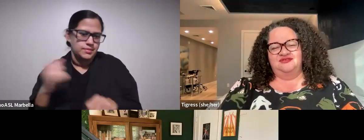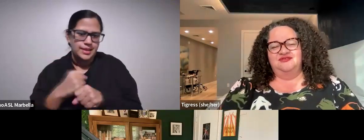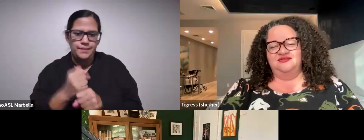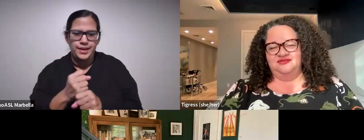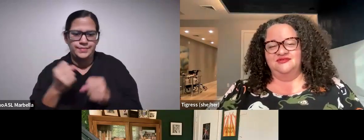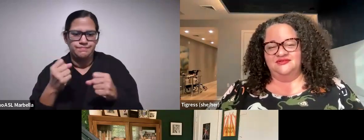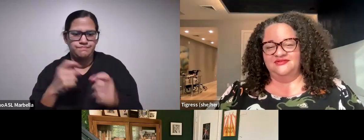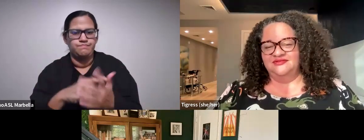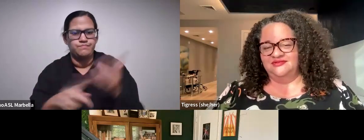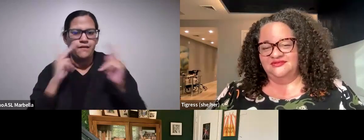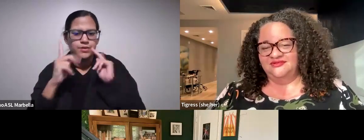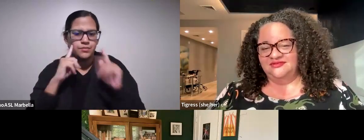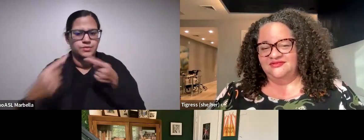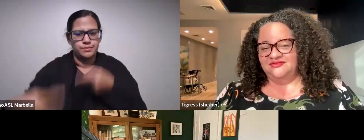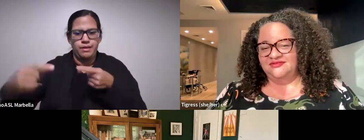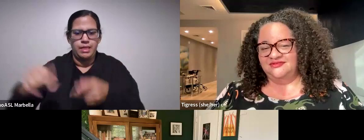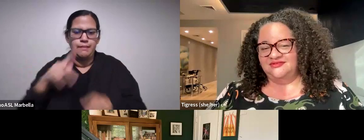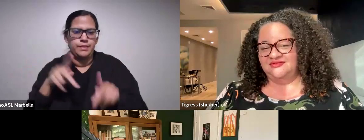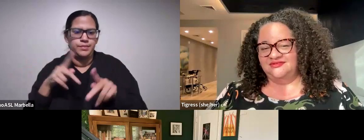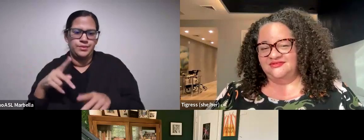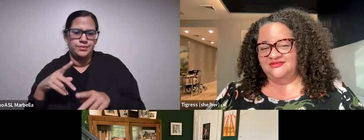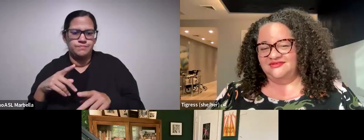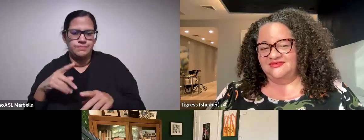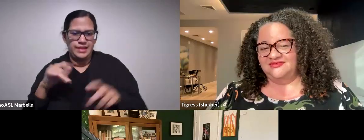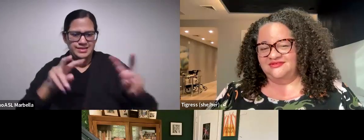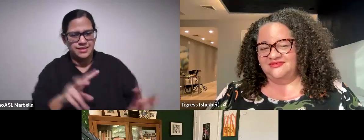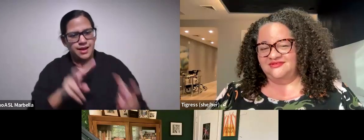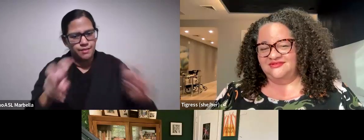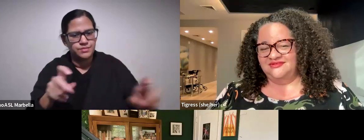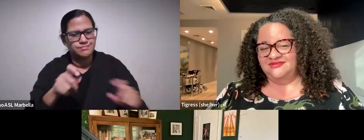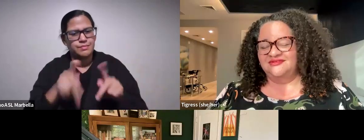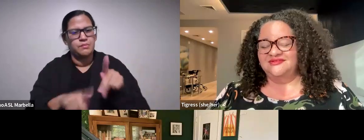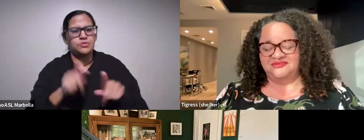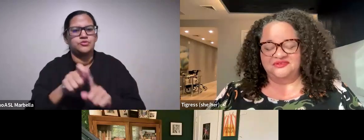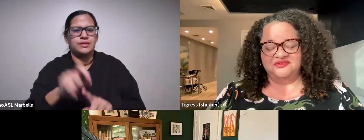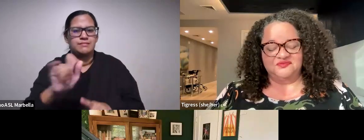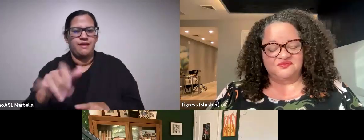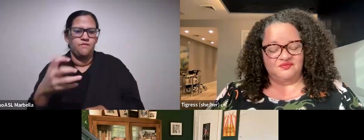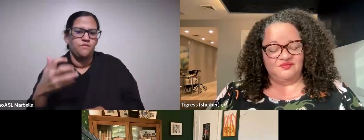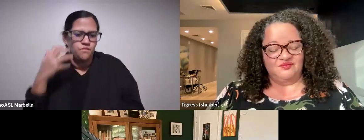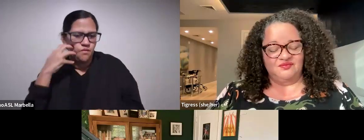these topics that people treat as hard and fast concrete knowledge feels like a really